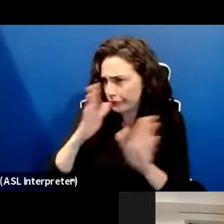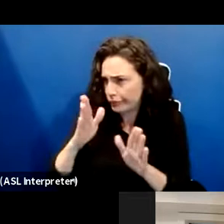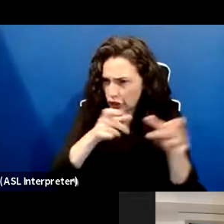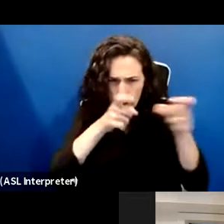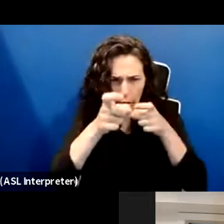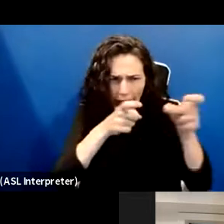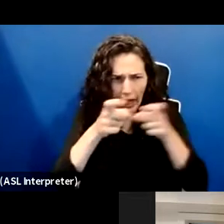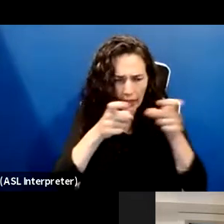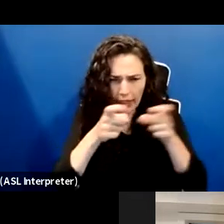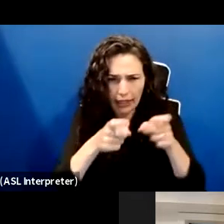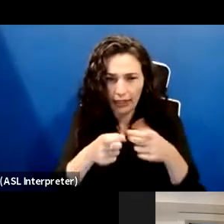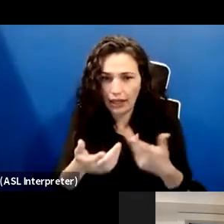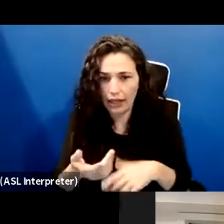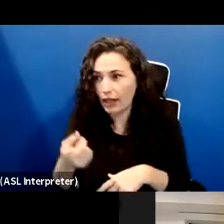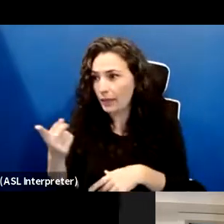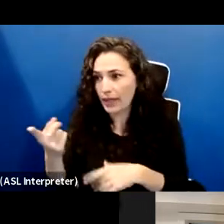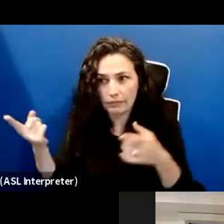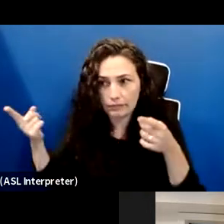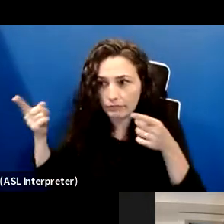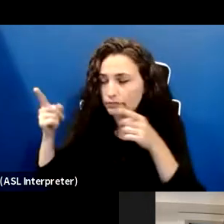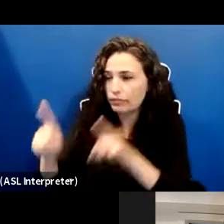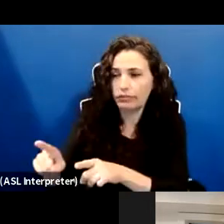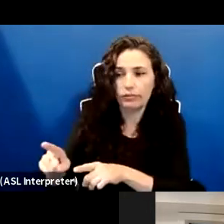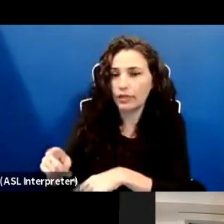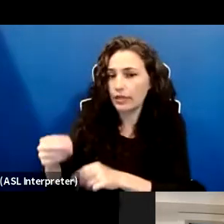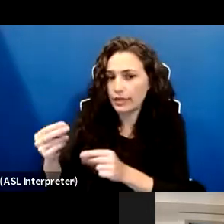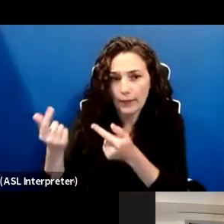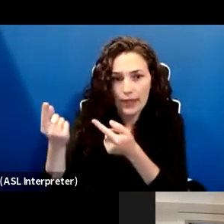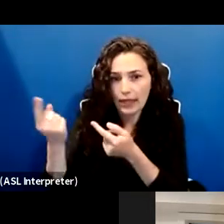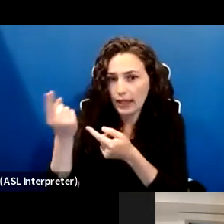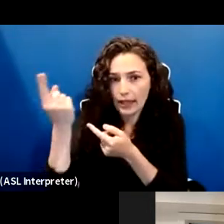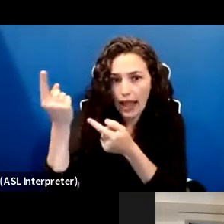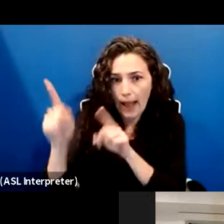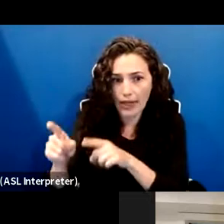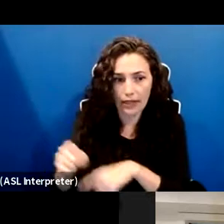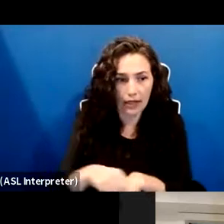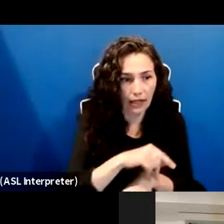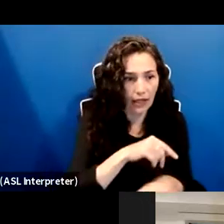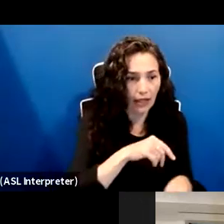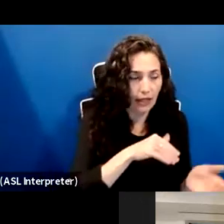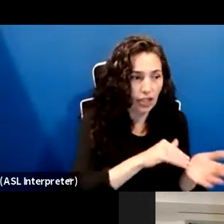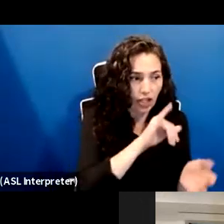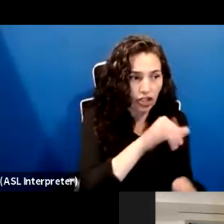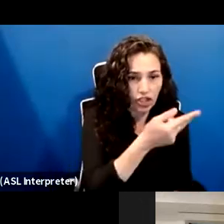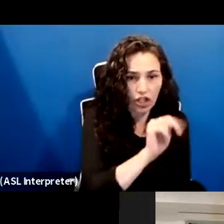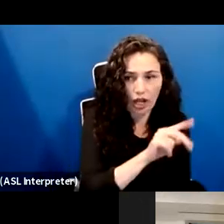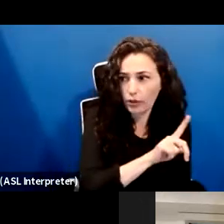You know, there was a case, there was an instant, John would go either to the offices, walk around obviously,